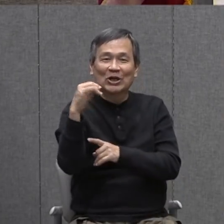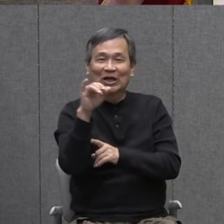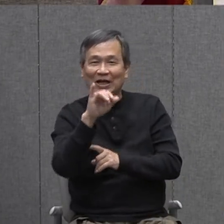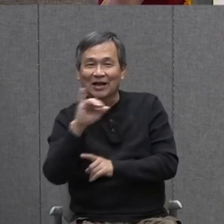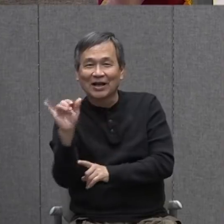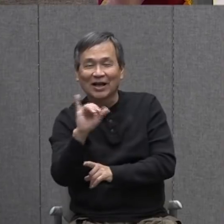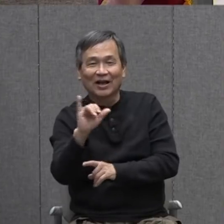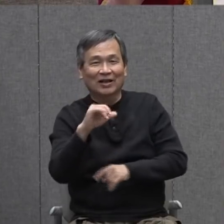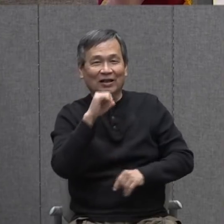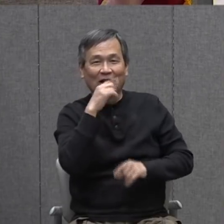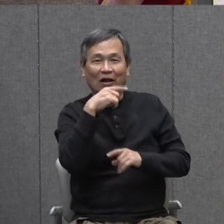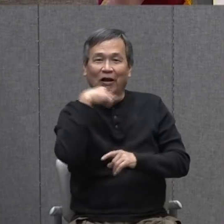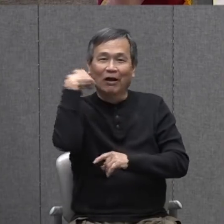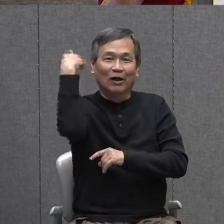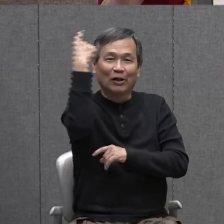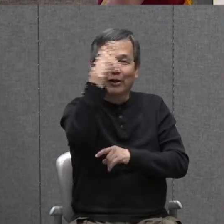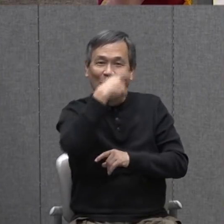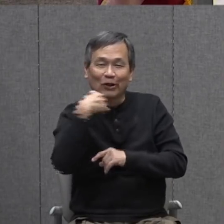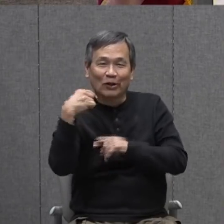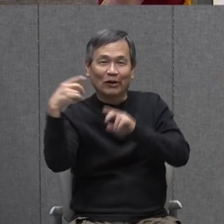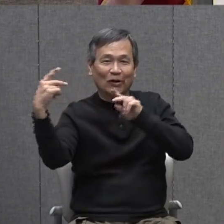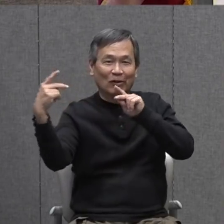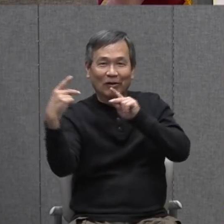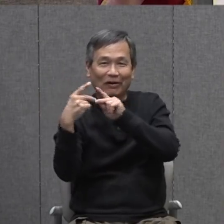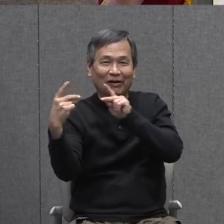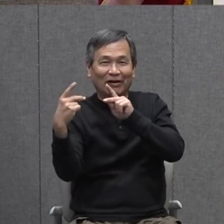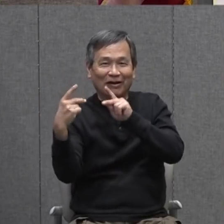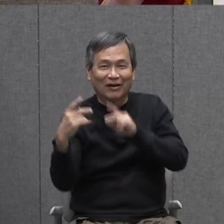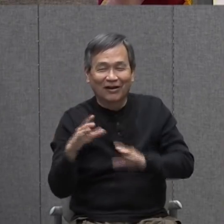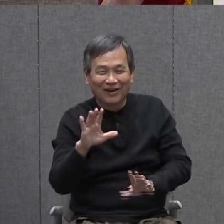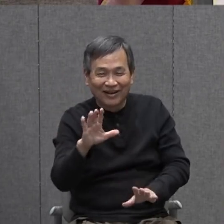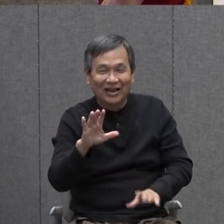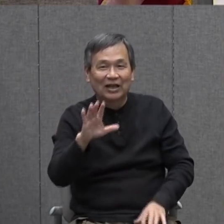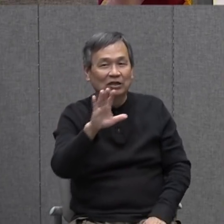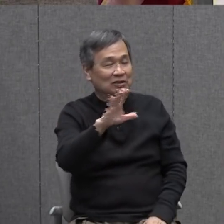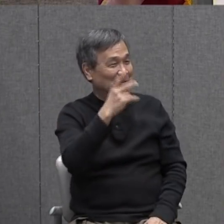If I look inside of my paintbrush right here, see this texture?